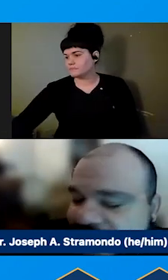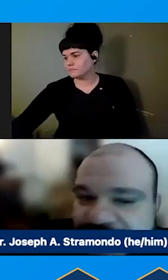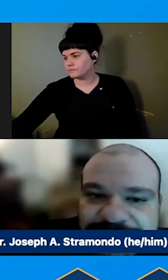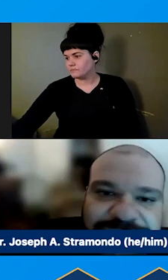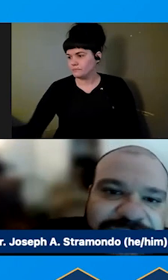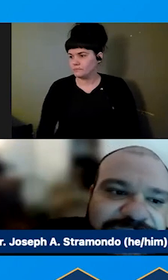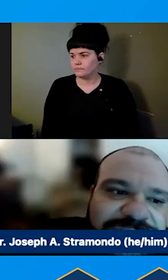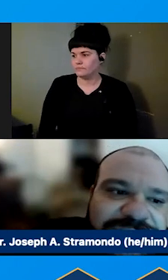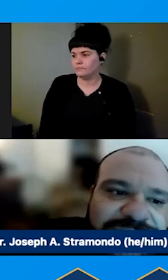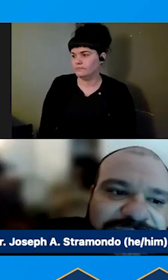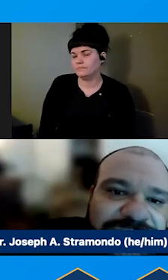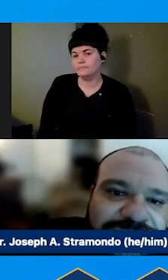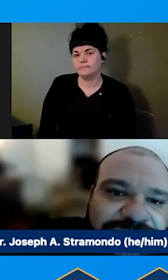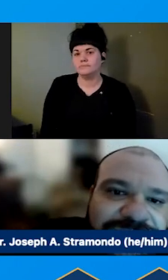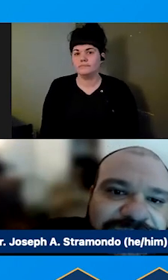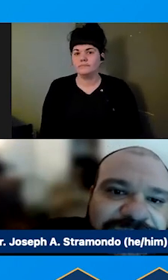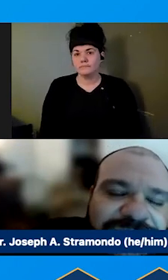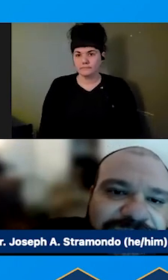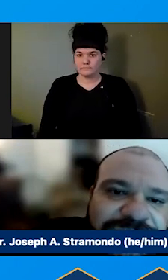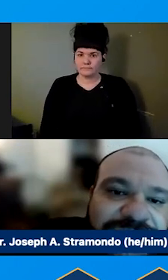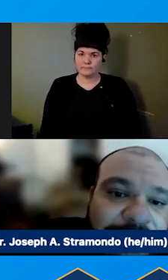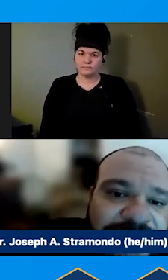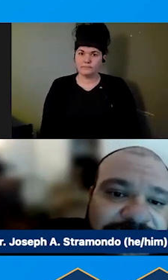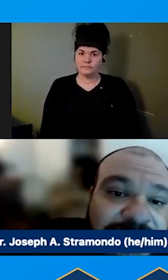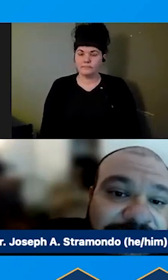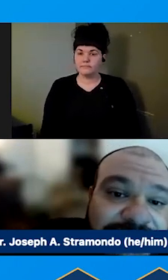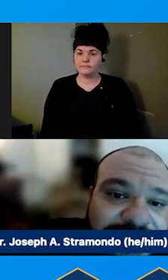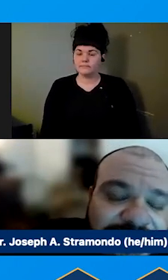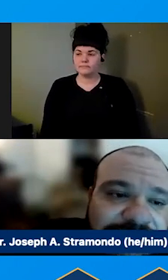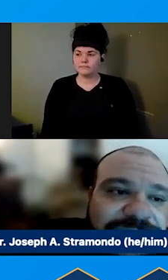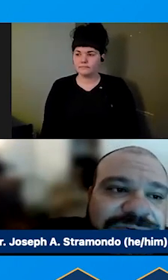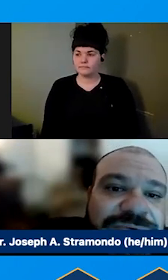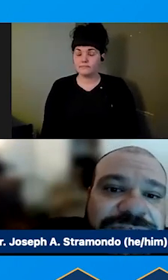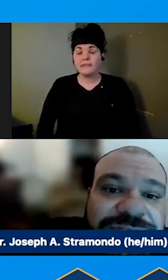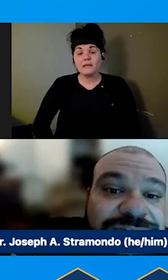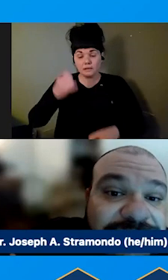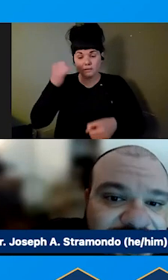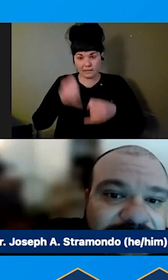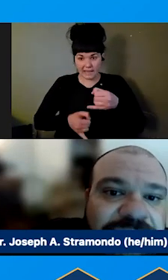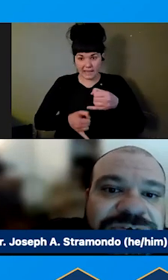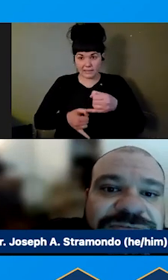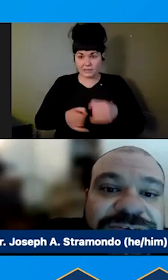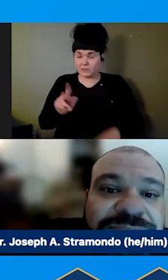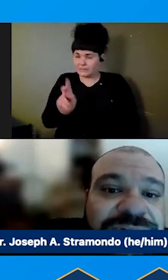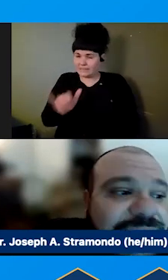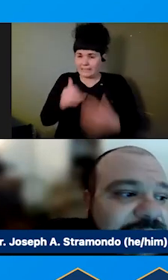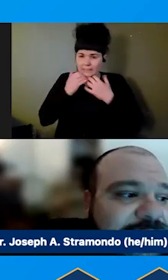think is really the key to the topic that I'm going to take up with this methodology of